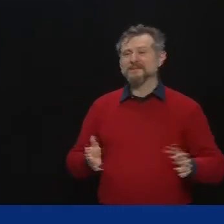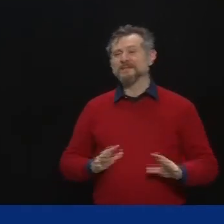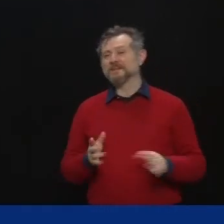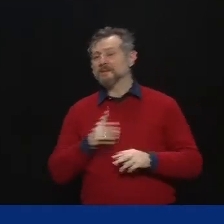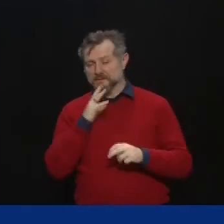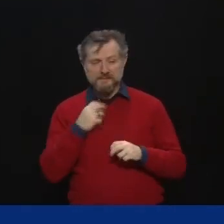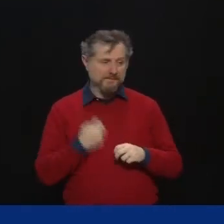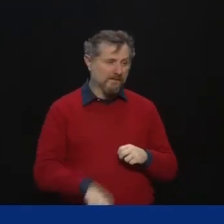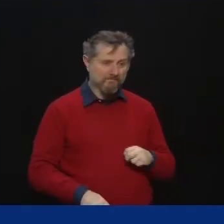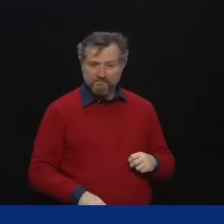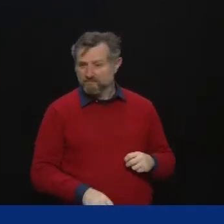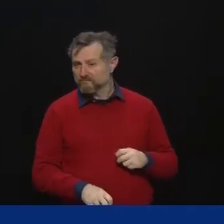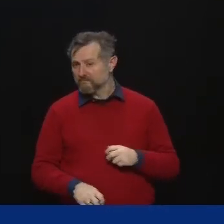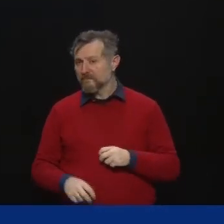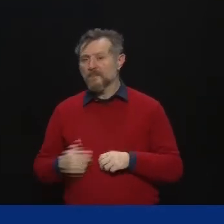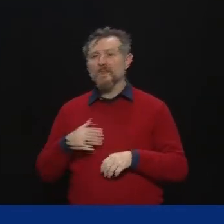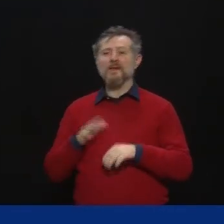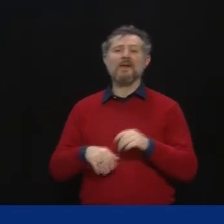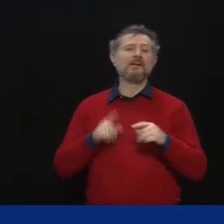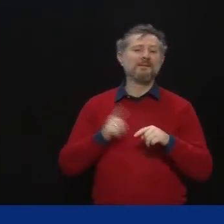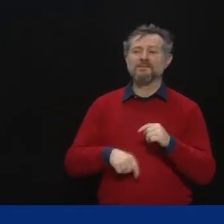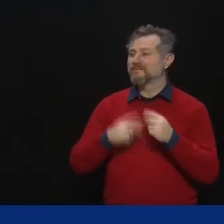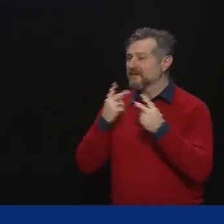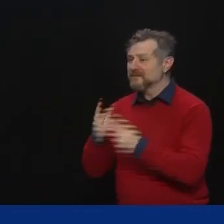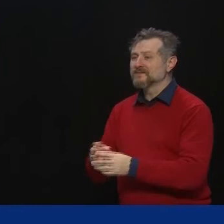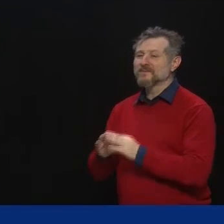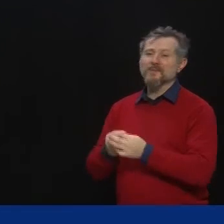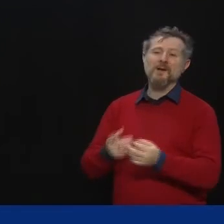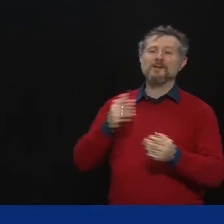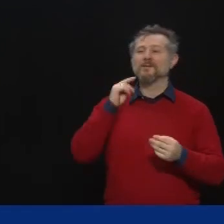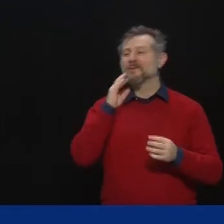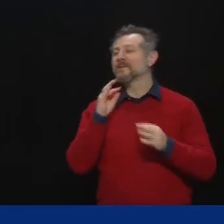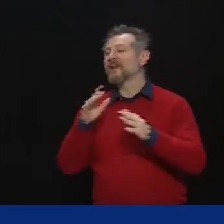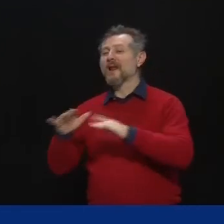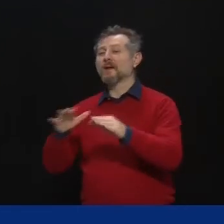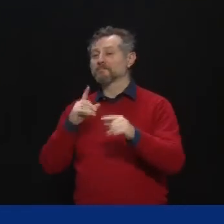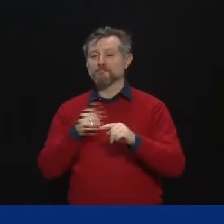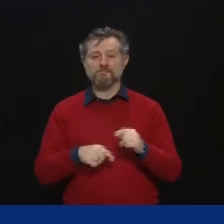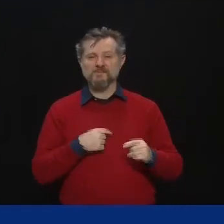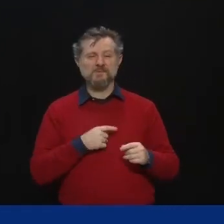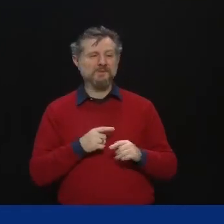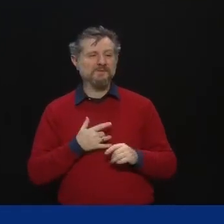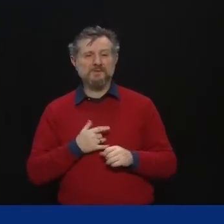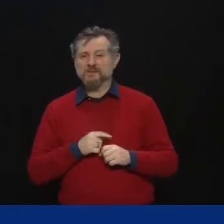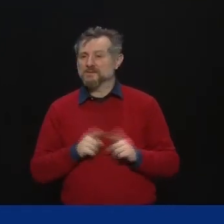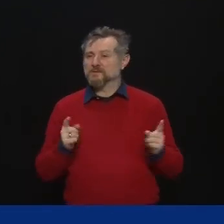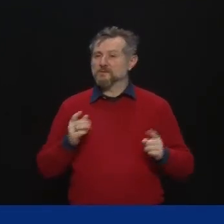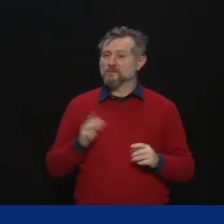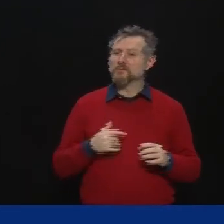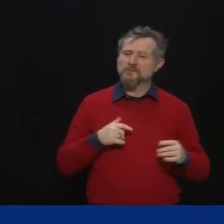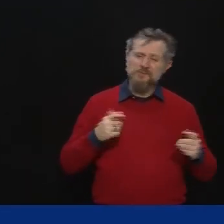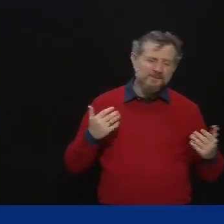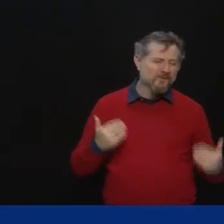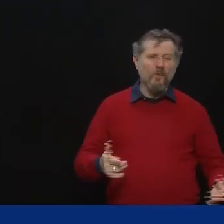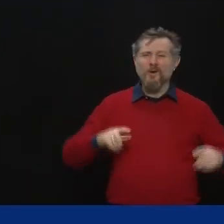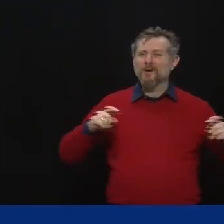DON'T ISOLATE. ISOLATION IS TERRIBLE. IT'S JUST SO EXCRUCIATING WHAT